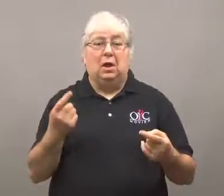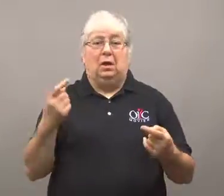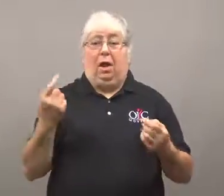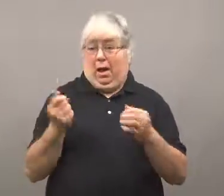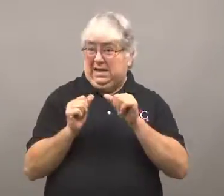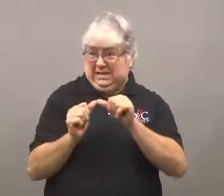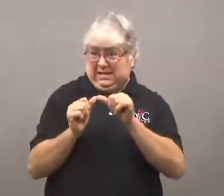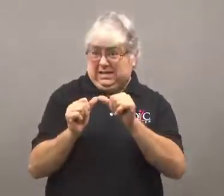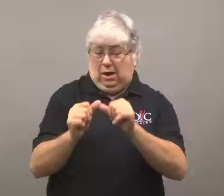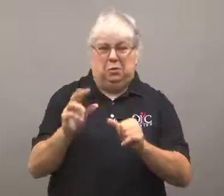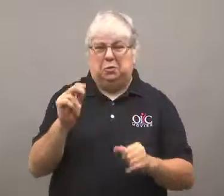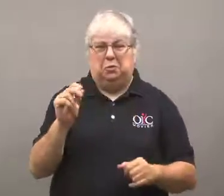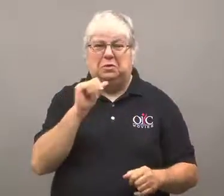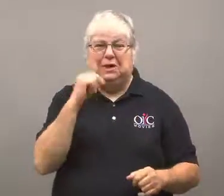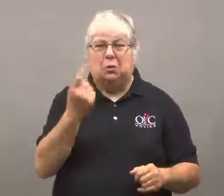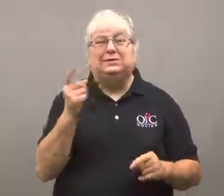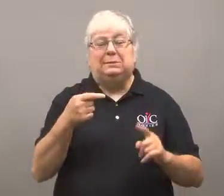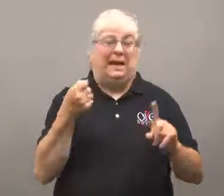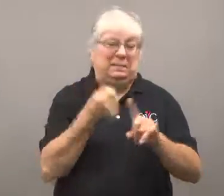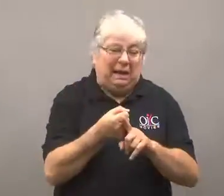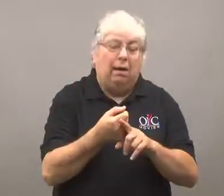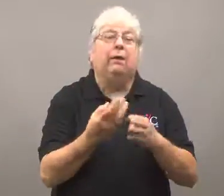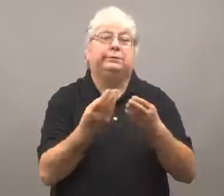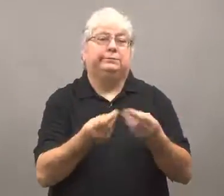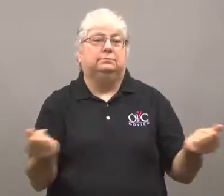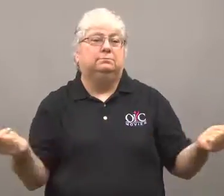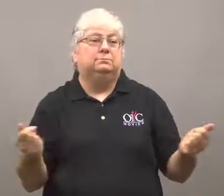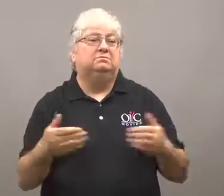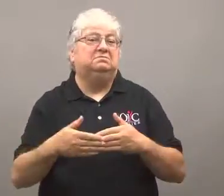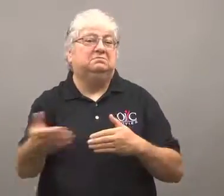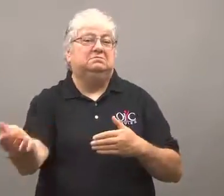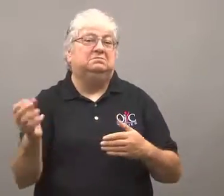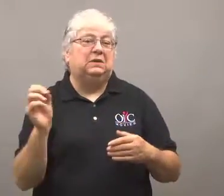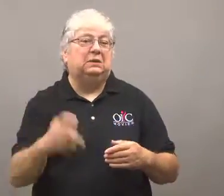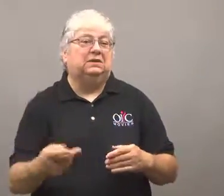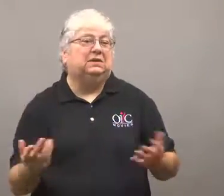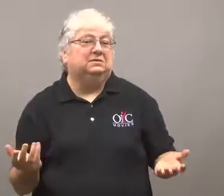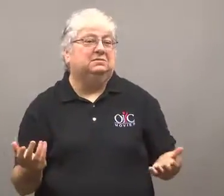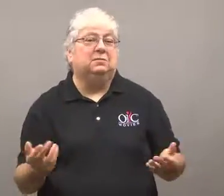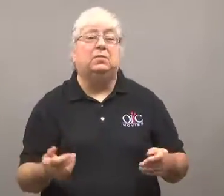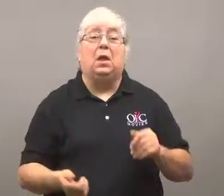It's not necessarily chronic, it might last a short while then go away.